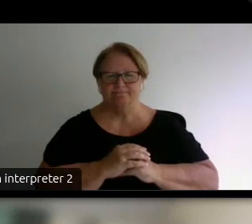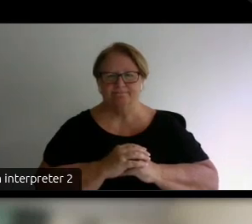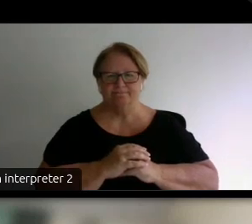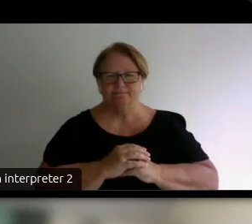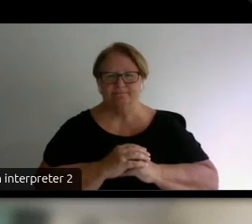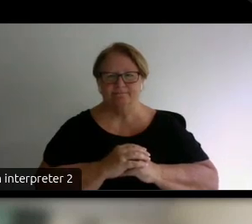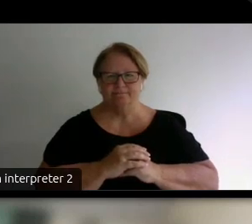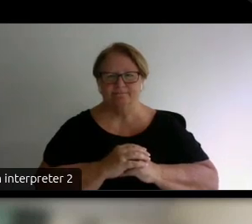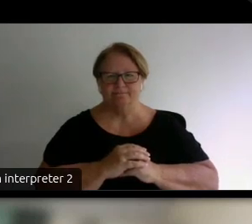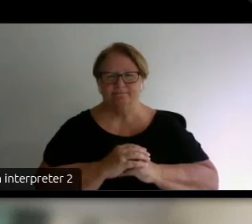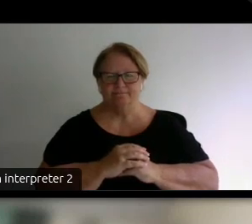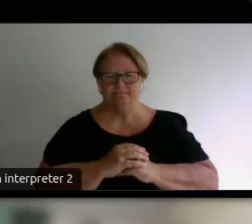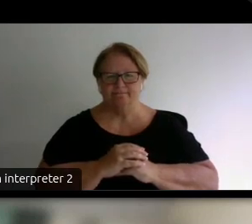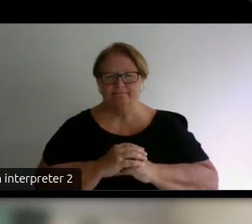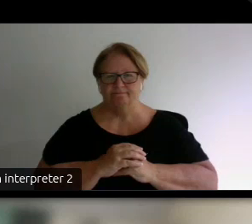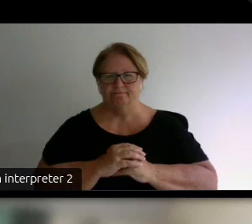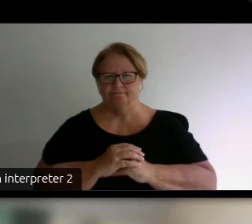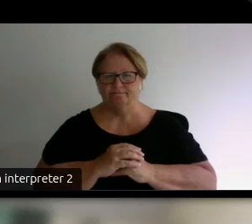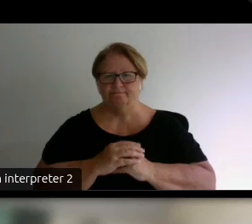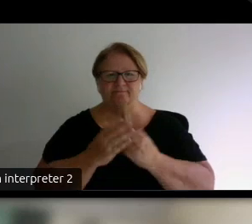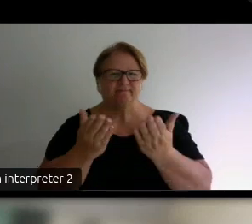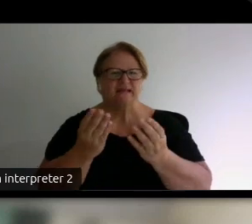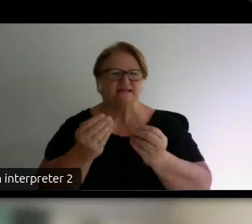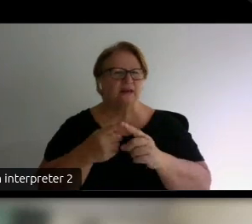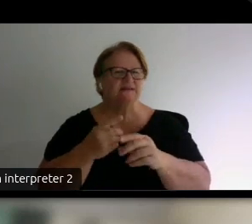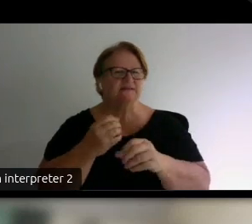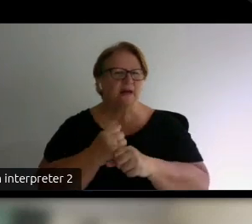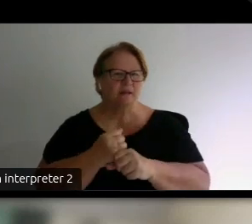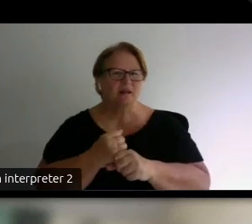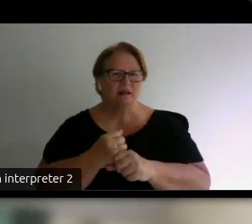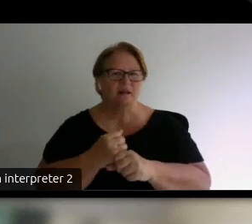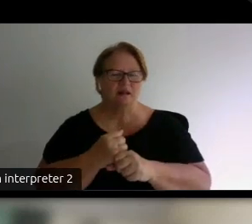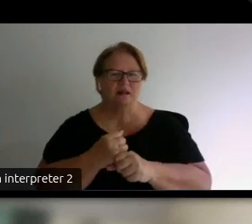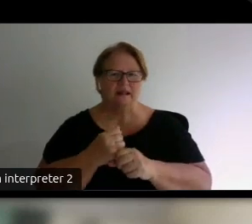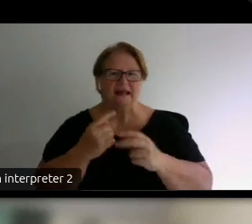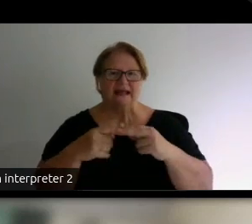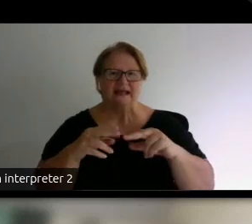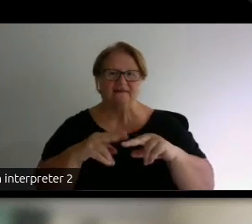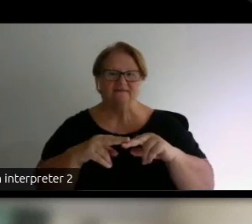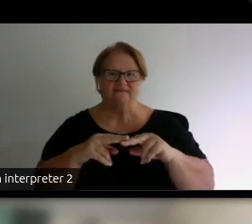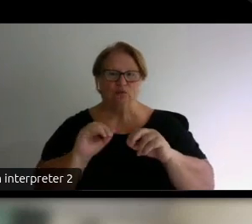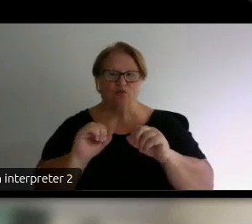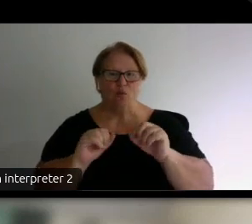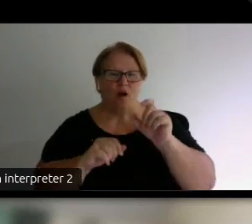what a vulnerability may look like. Uh so as I said you know if your client um can reach out